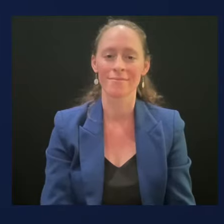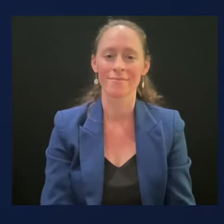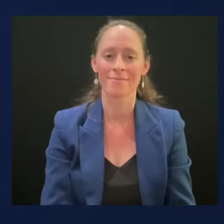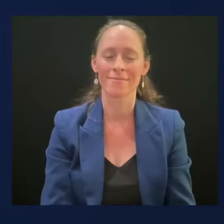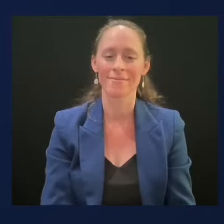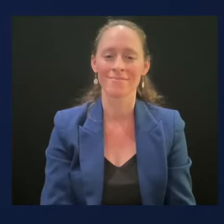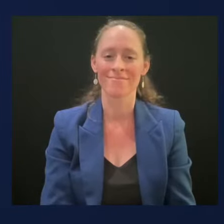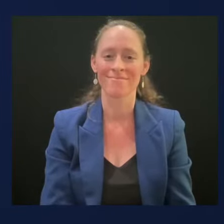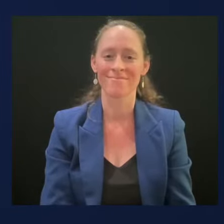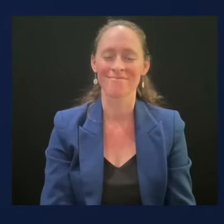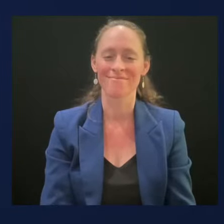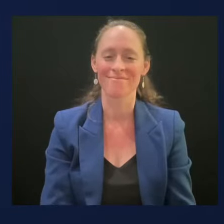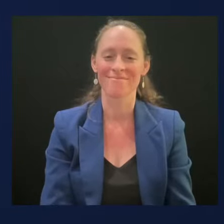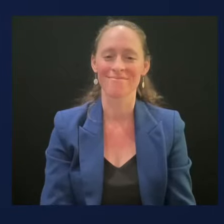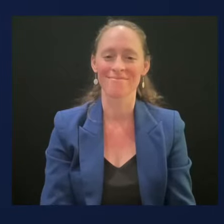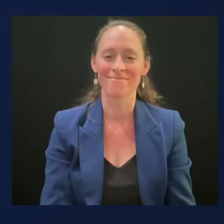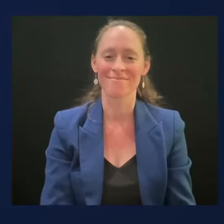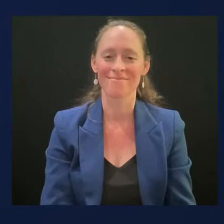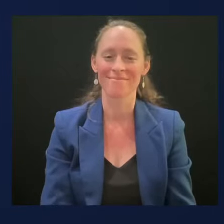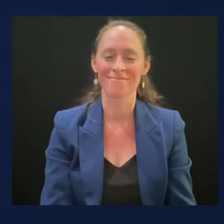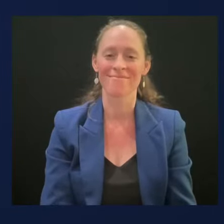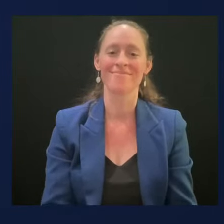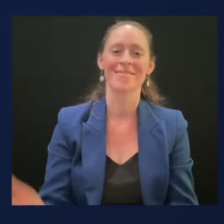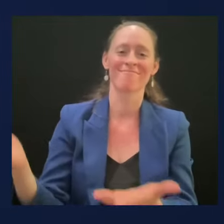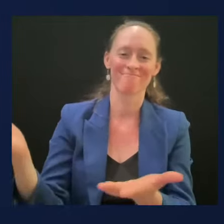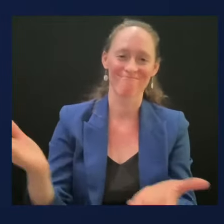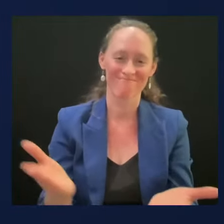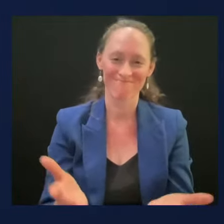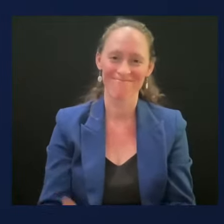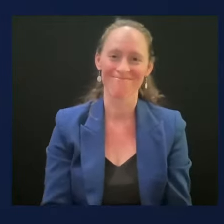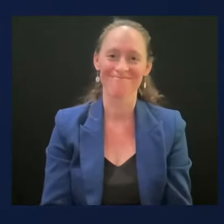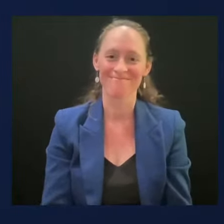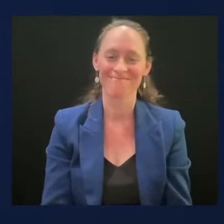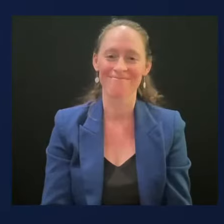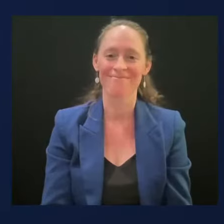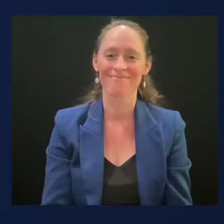God, those were such solemn tones that mean so much to us as a nation.